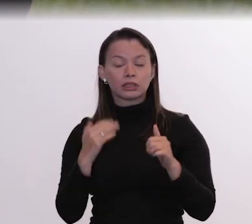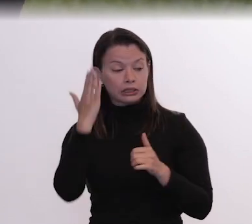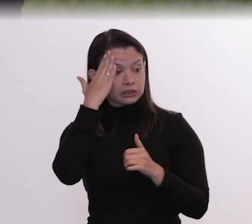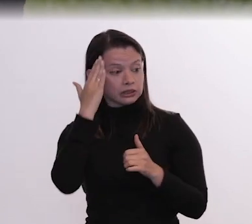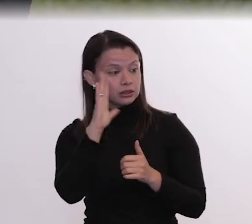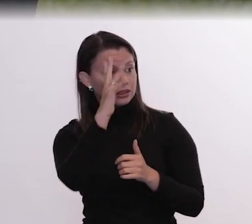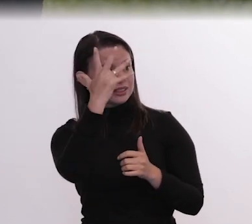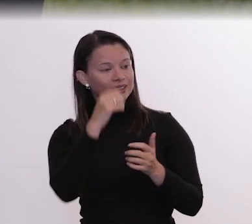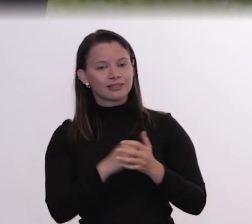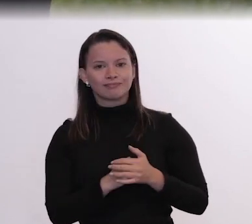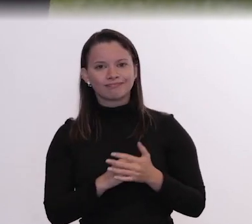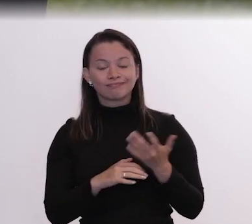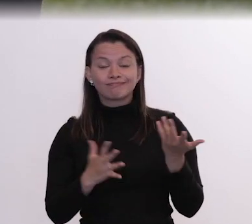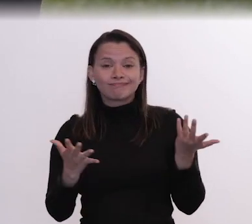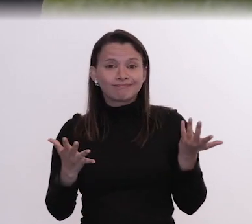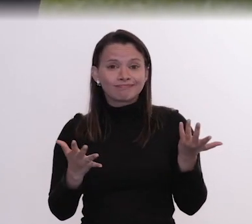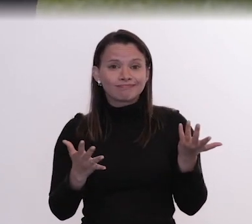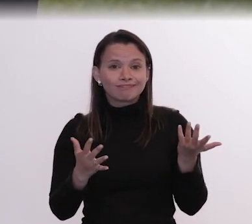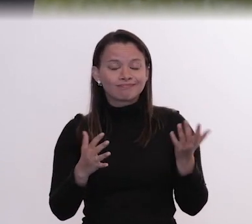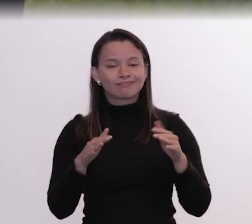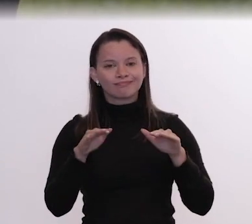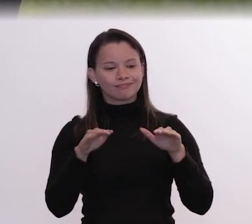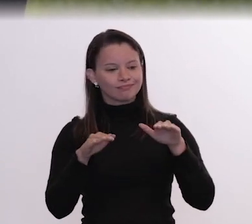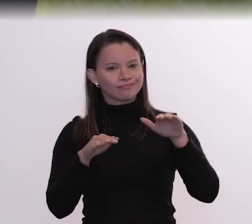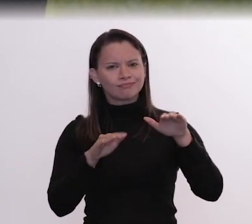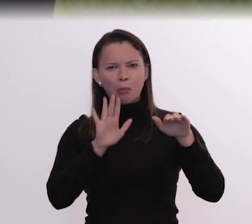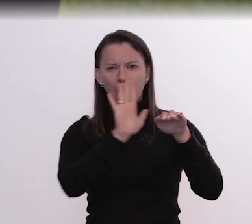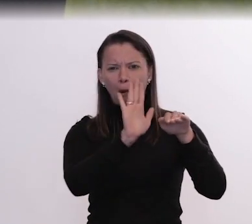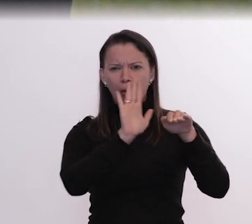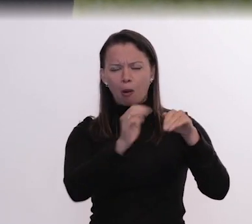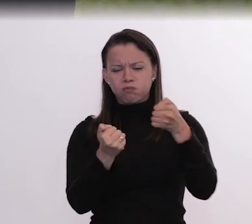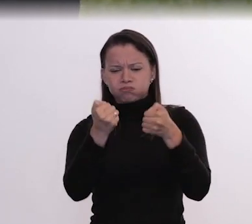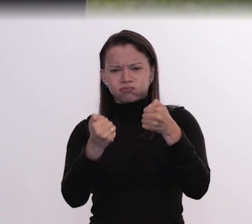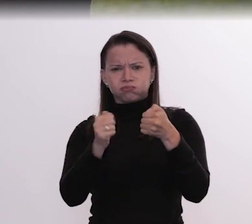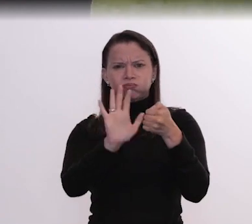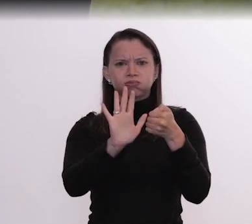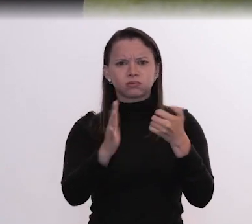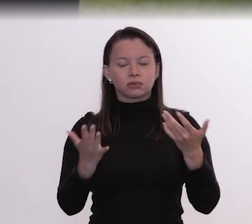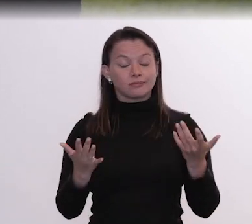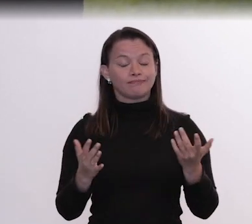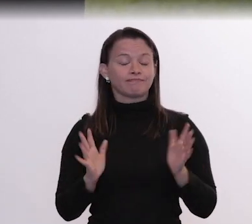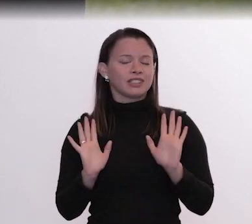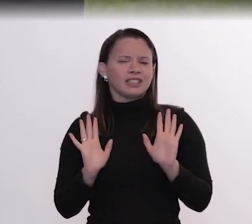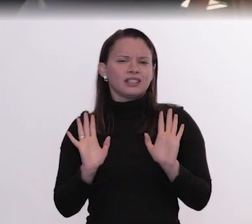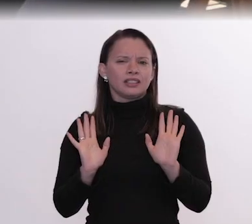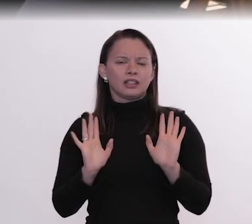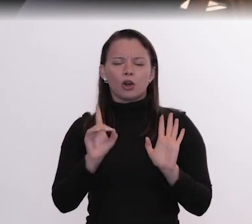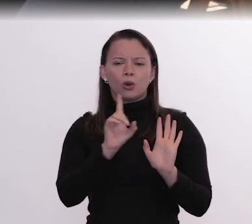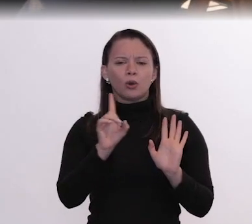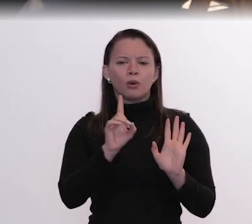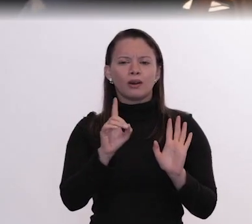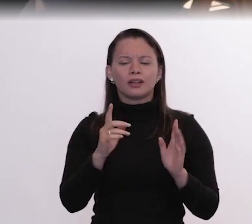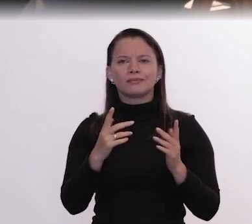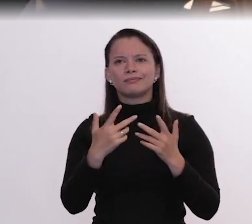His blood pressure went up, and this is something we are not immune to, overtime,